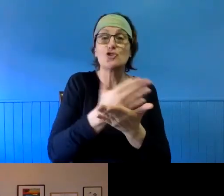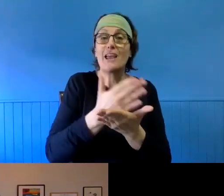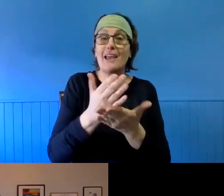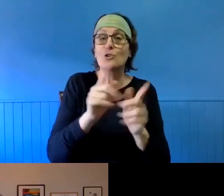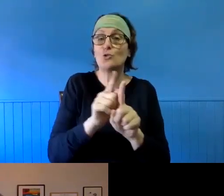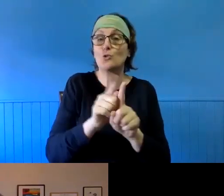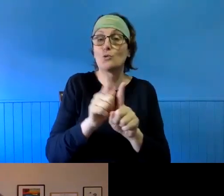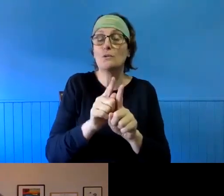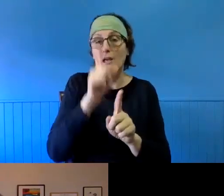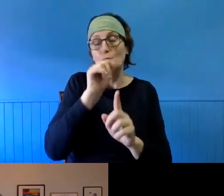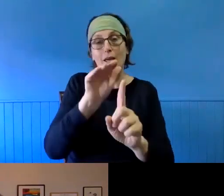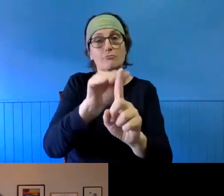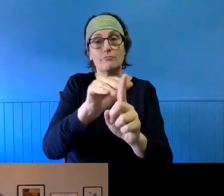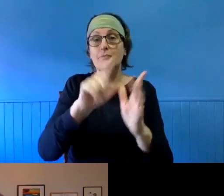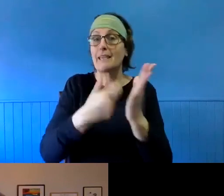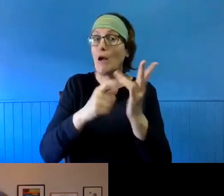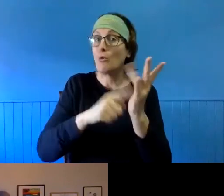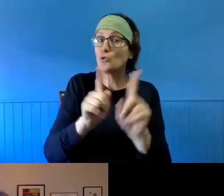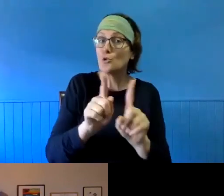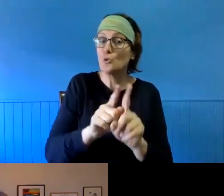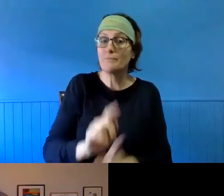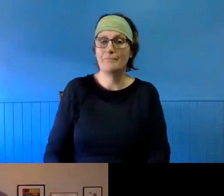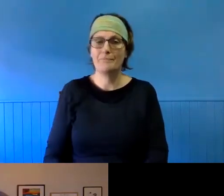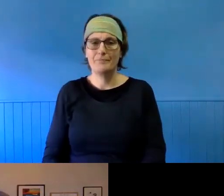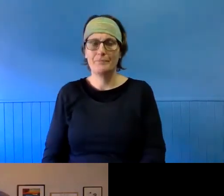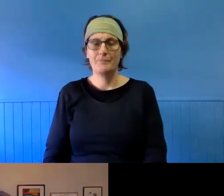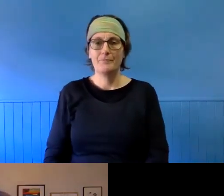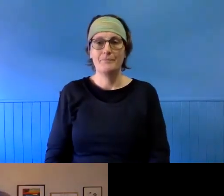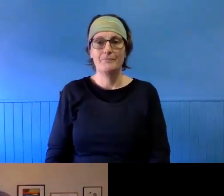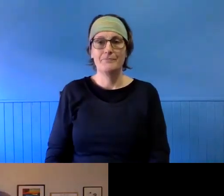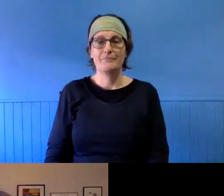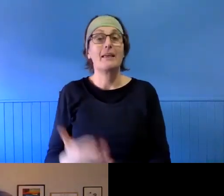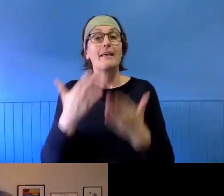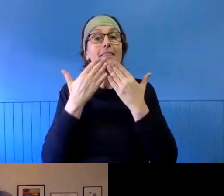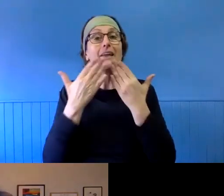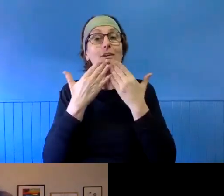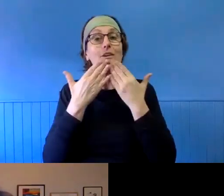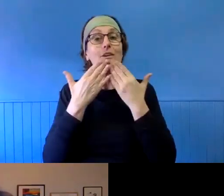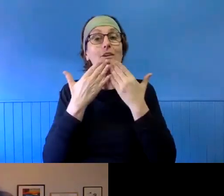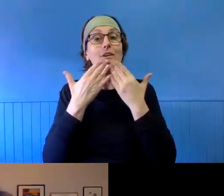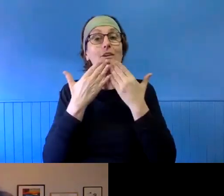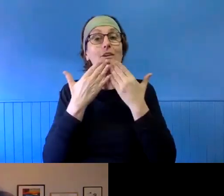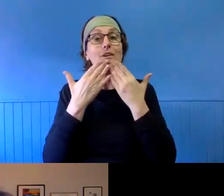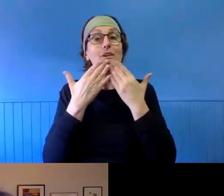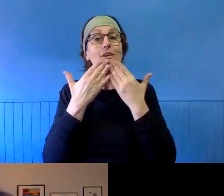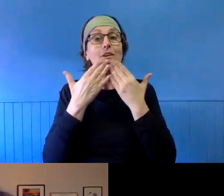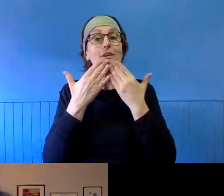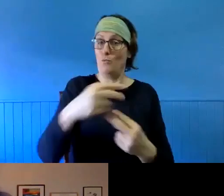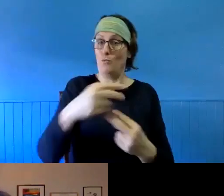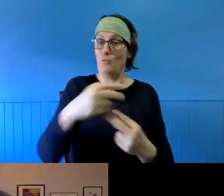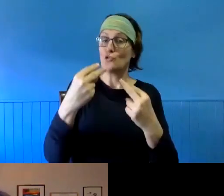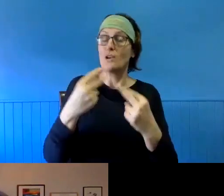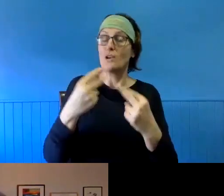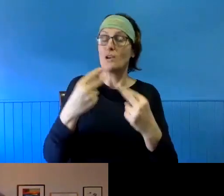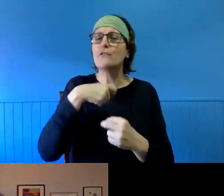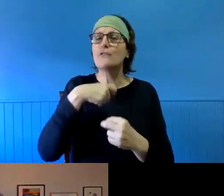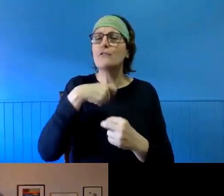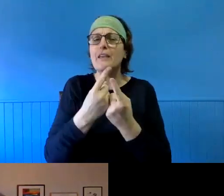We can pop that in the chat. Thank you all for joining us.